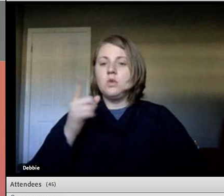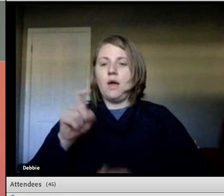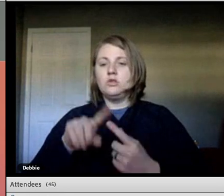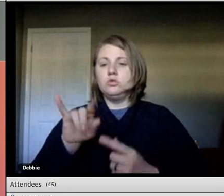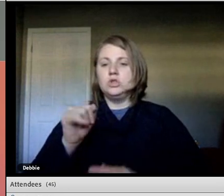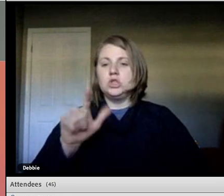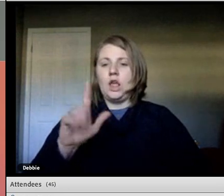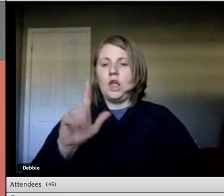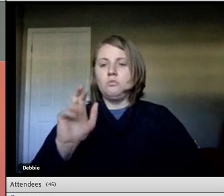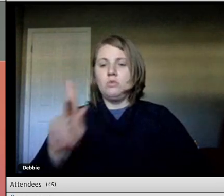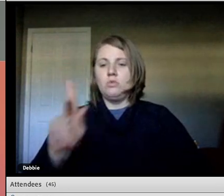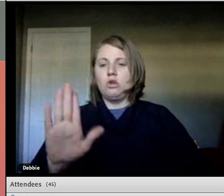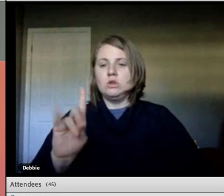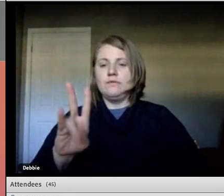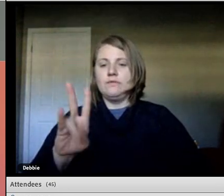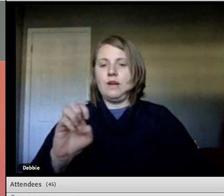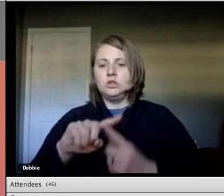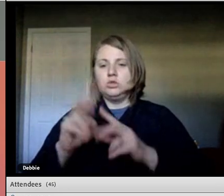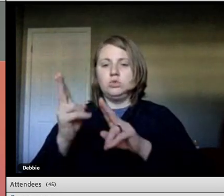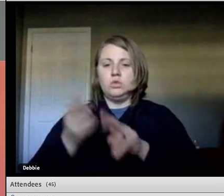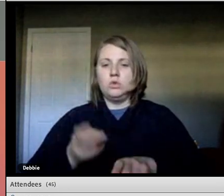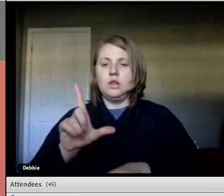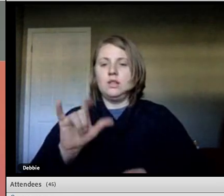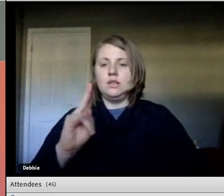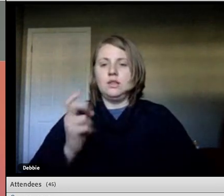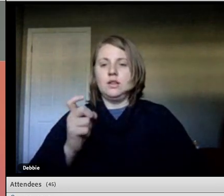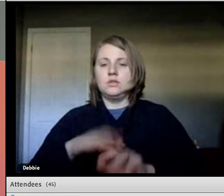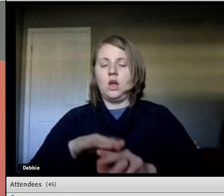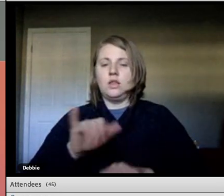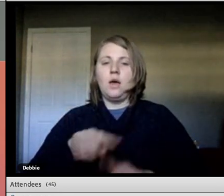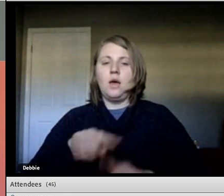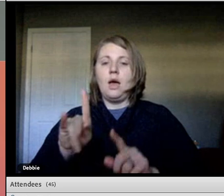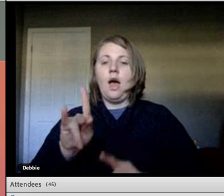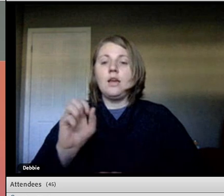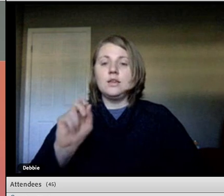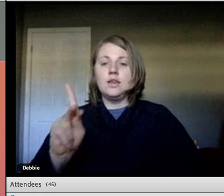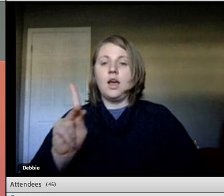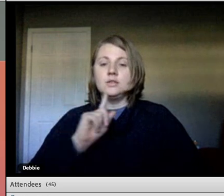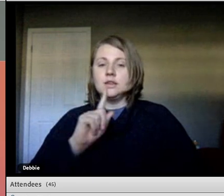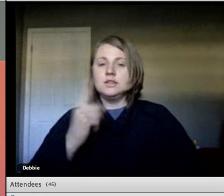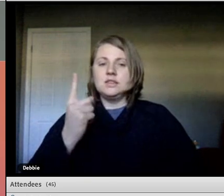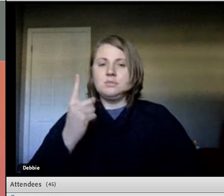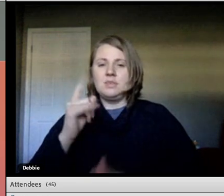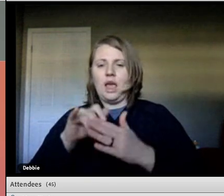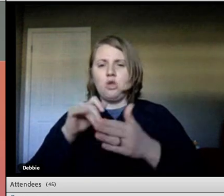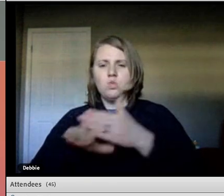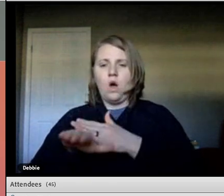A kiosk is those things that when you walk into the library, maybe they're virtual displays,